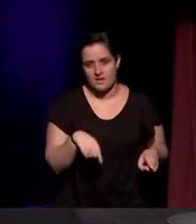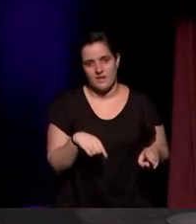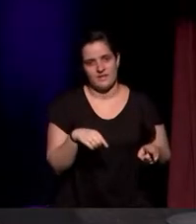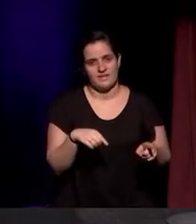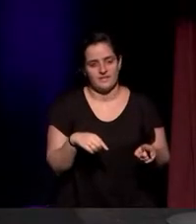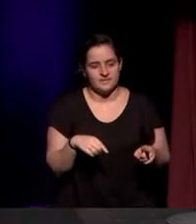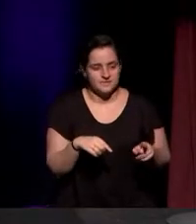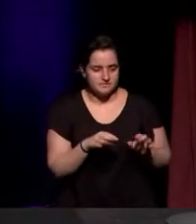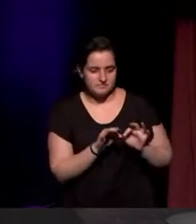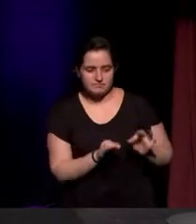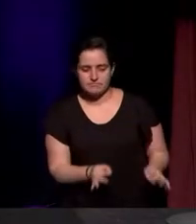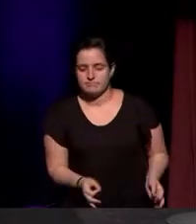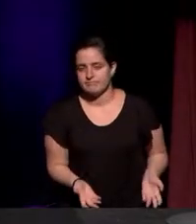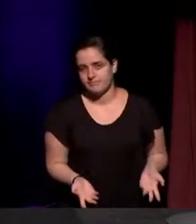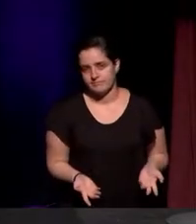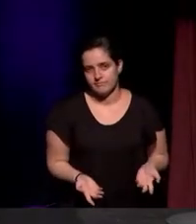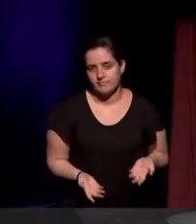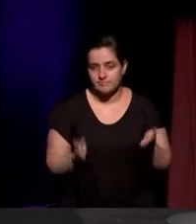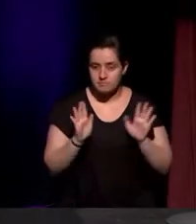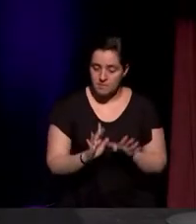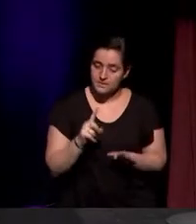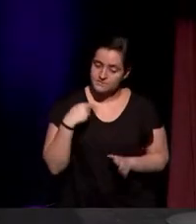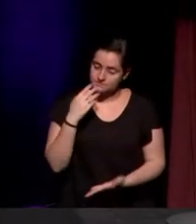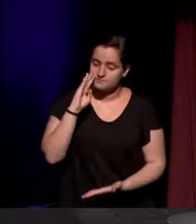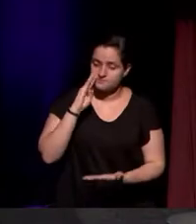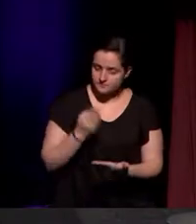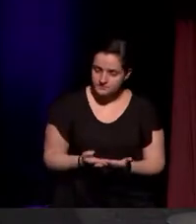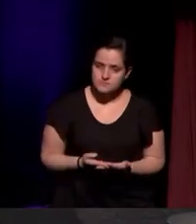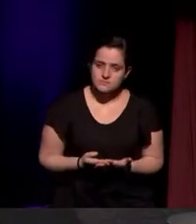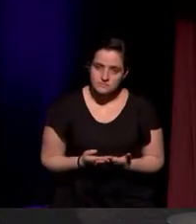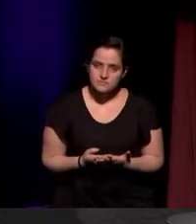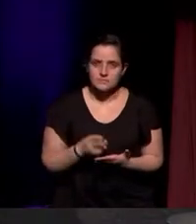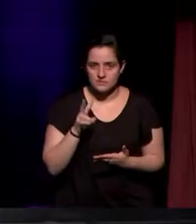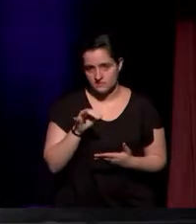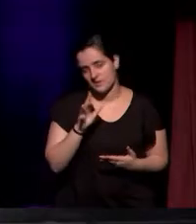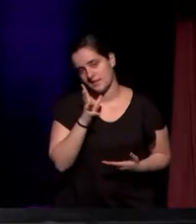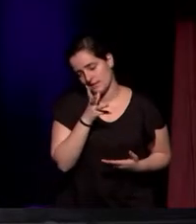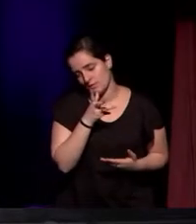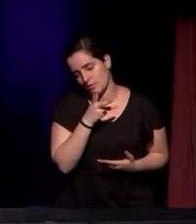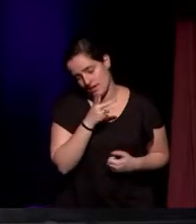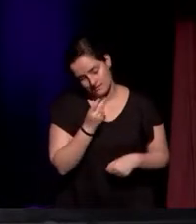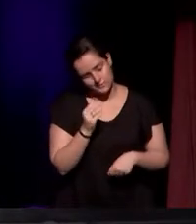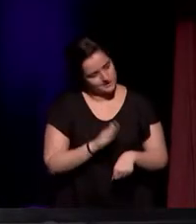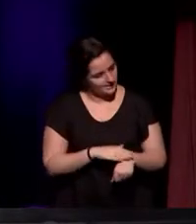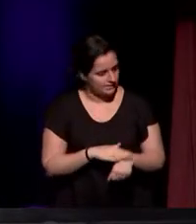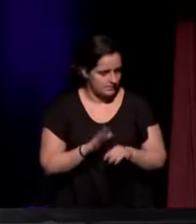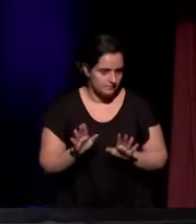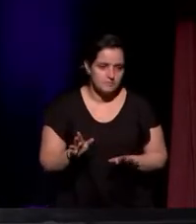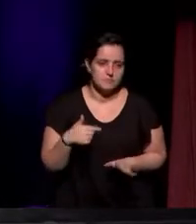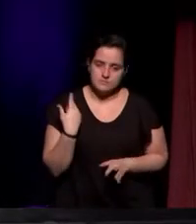but we believe there can be improvement, It will be a long time, but it can happen.